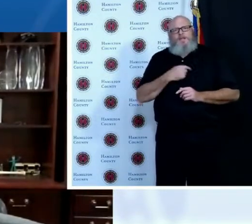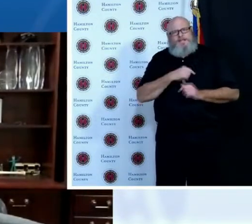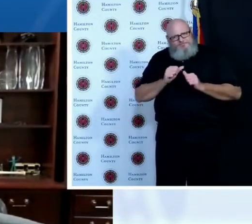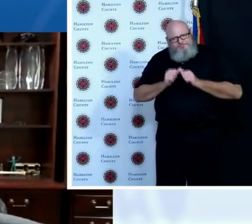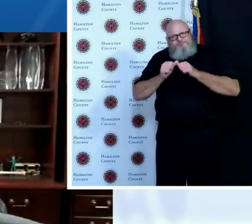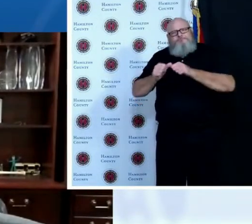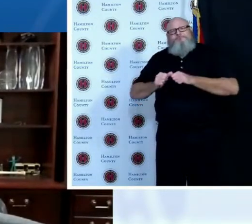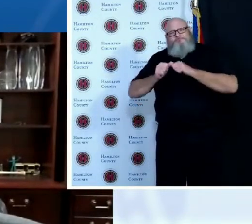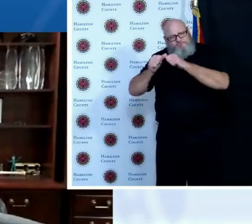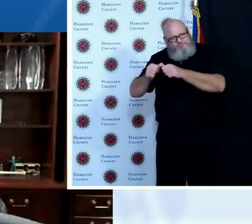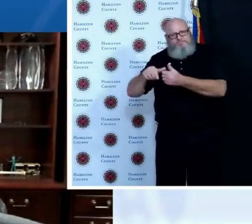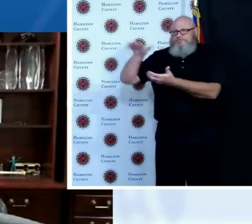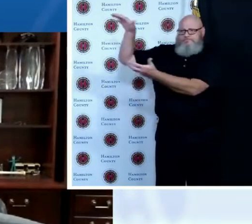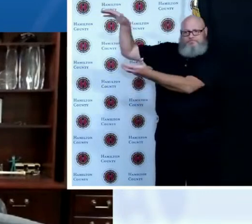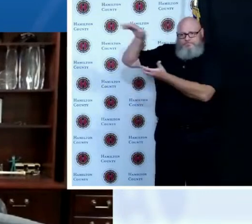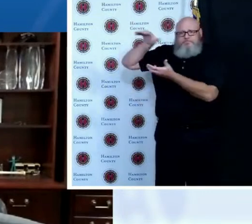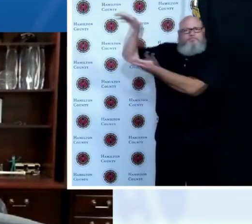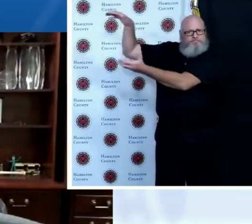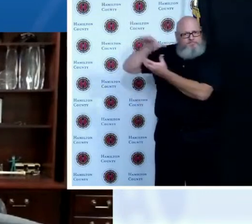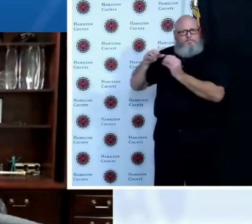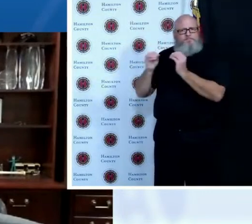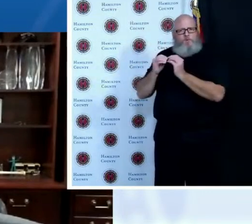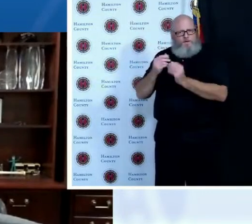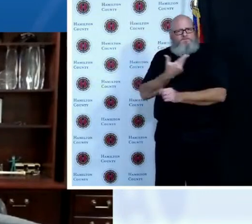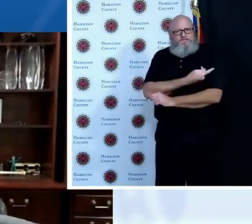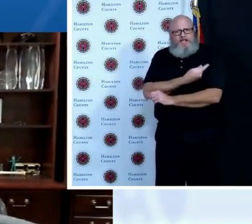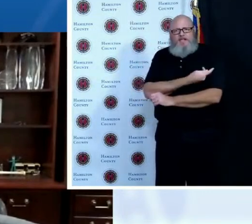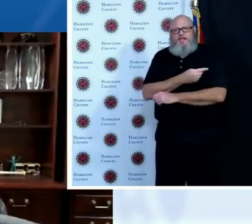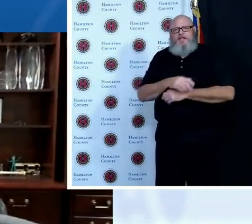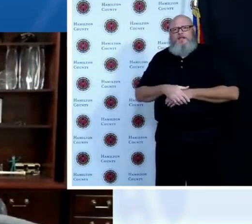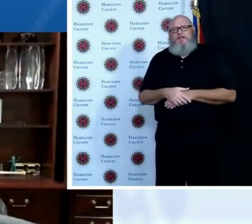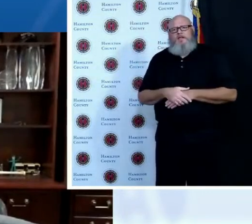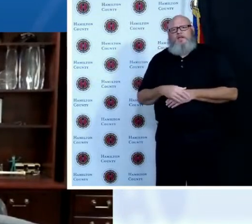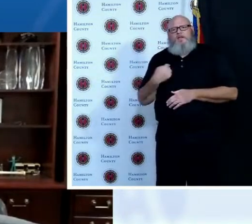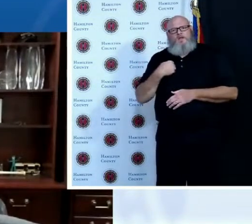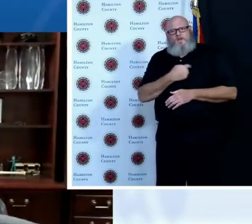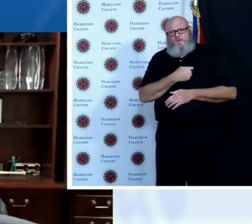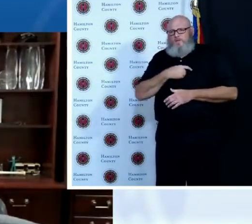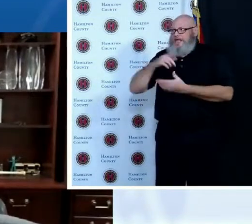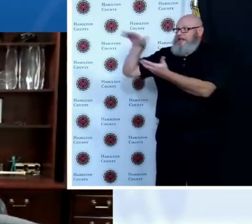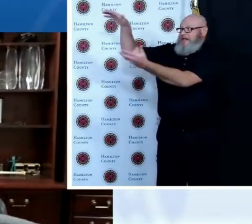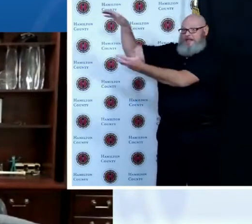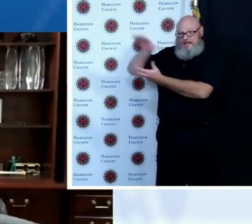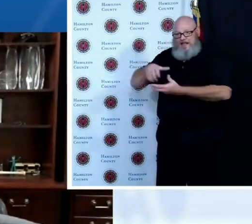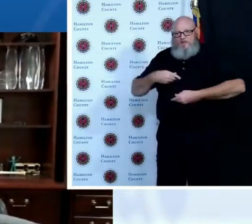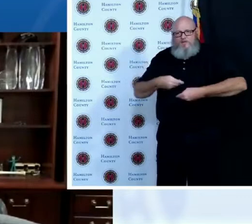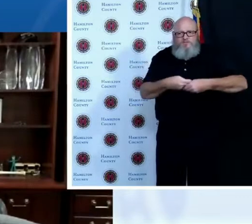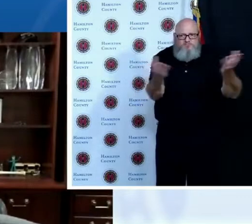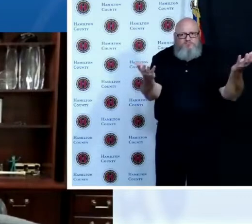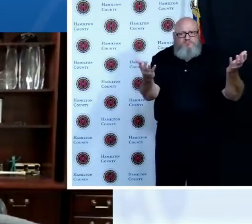to allow us to complete vaccinating all of the 1A workers in our in our our organization